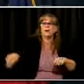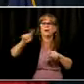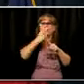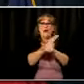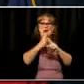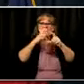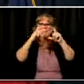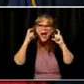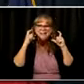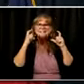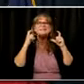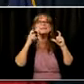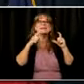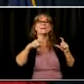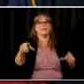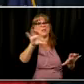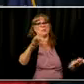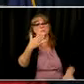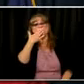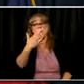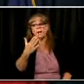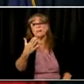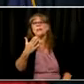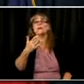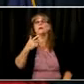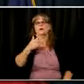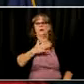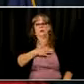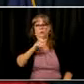and uh wearing face masks when we're around others is an important part of that